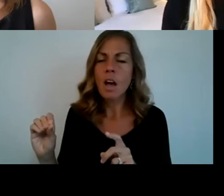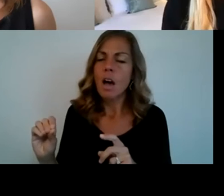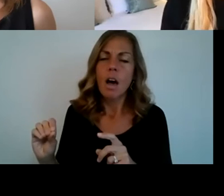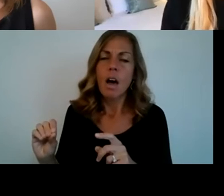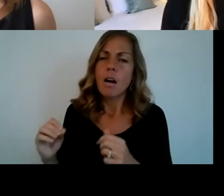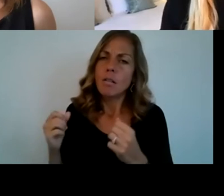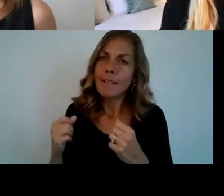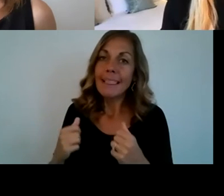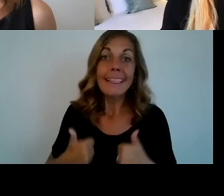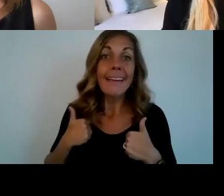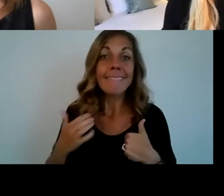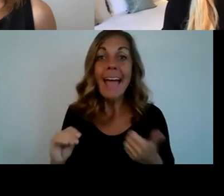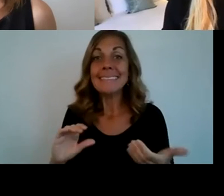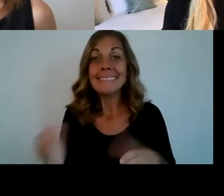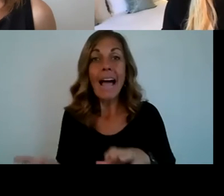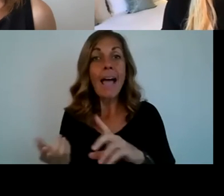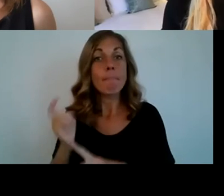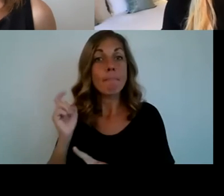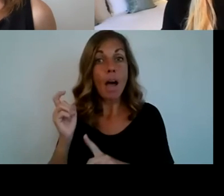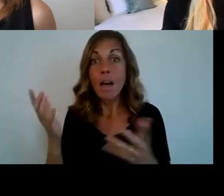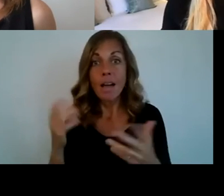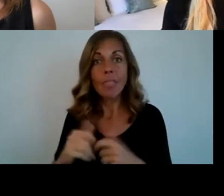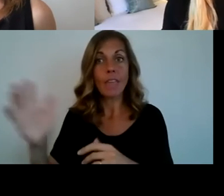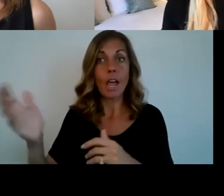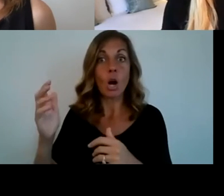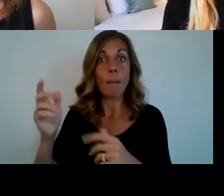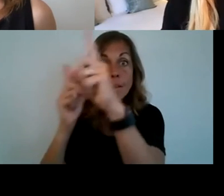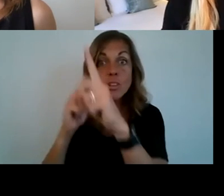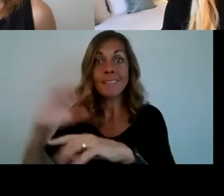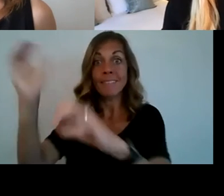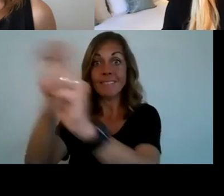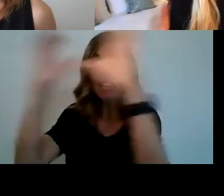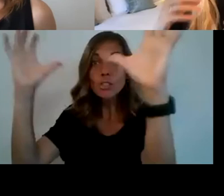and their values. I know that sounds really silly. Because, yes, some industries just